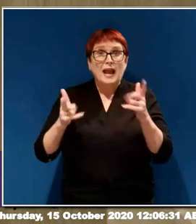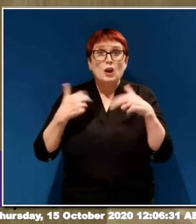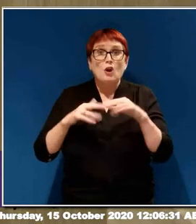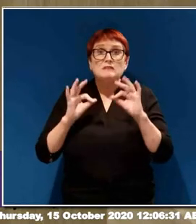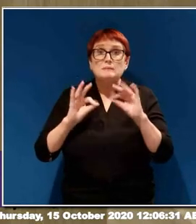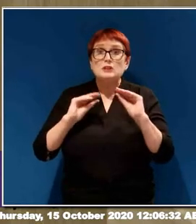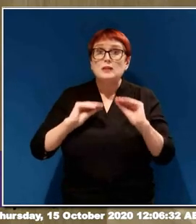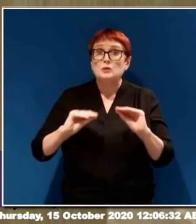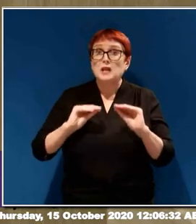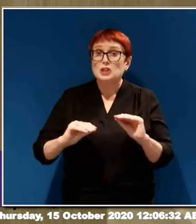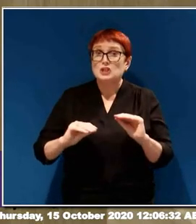That's right.